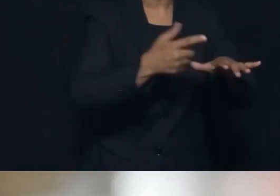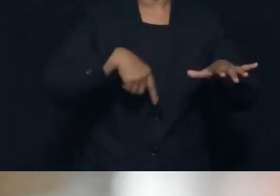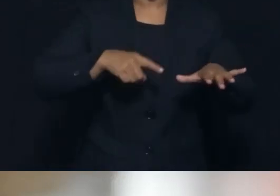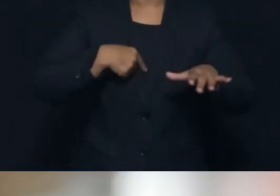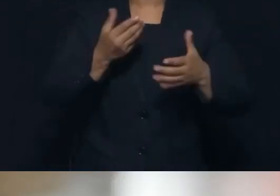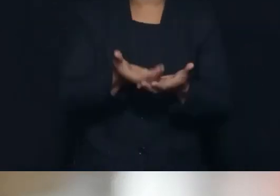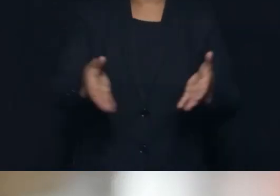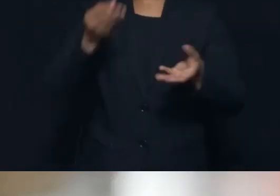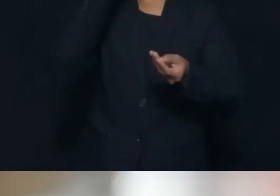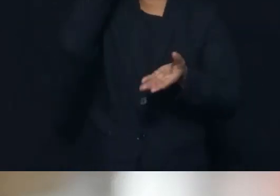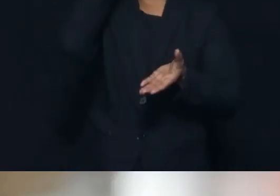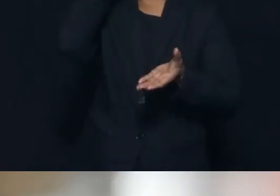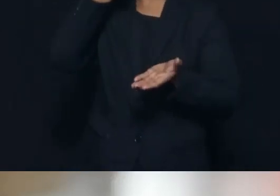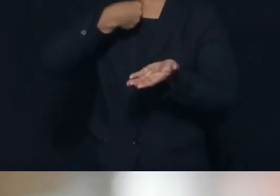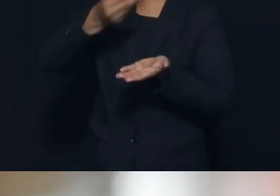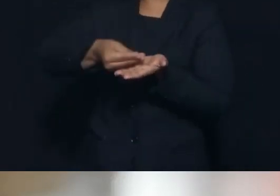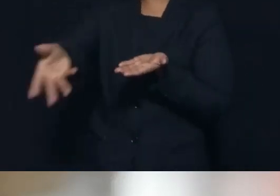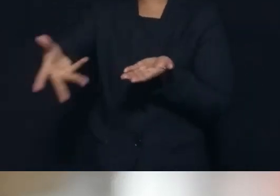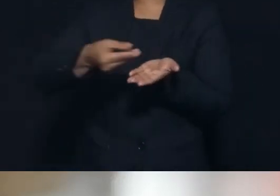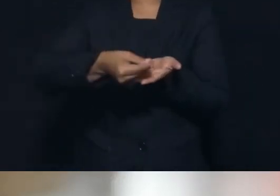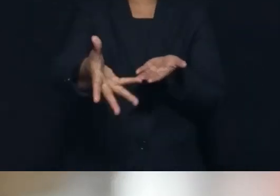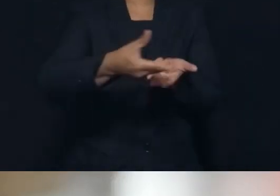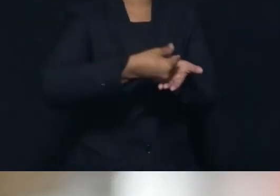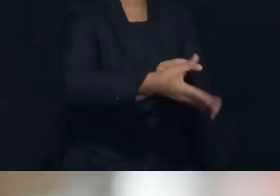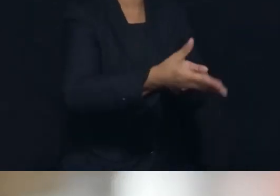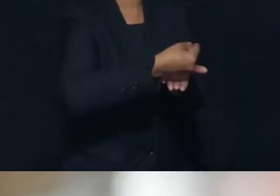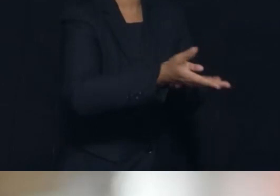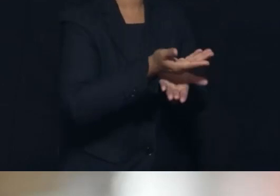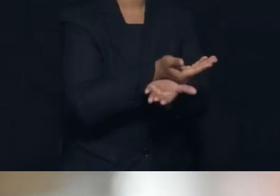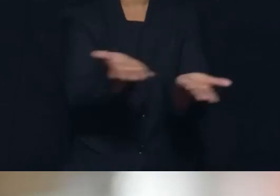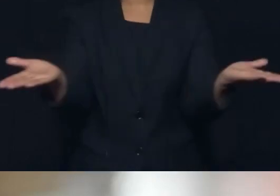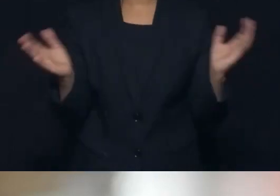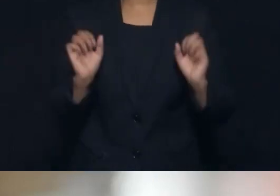It is not anymore something new that is being developed.